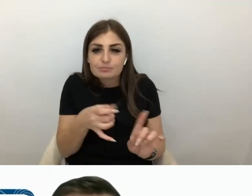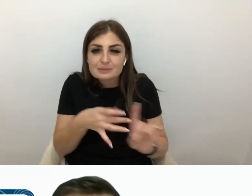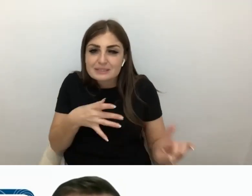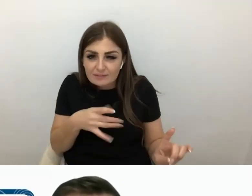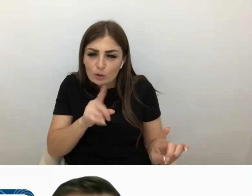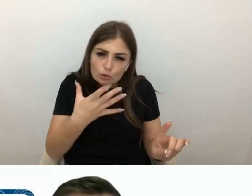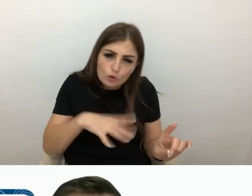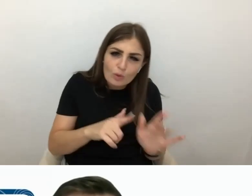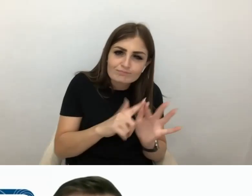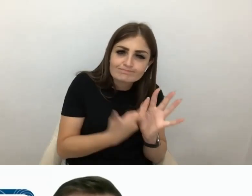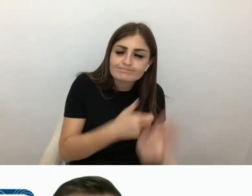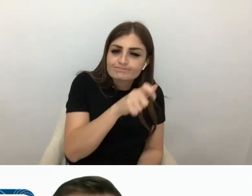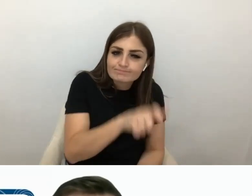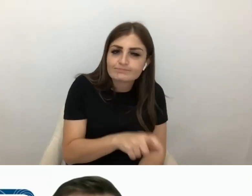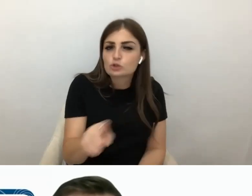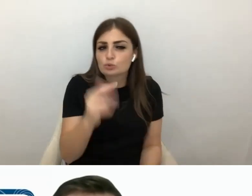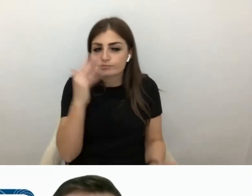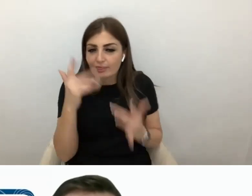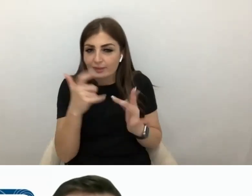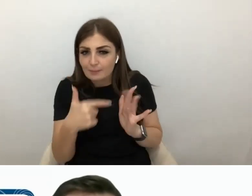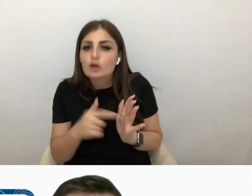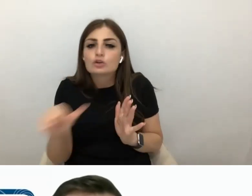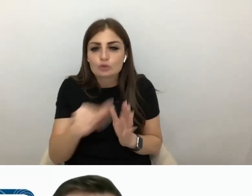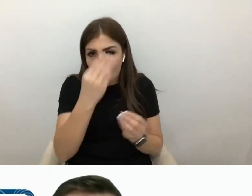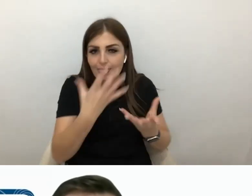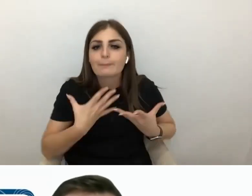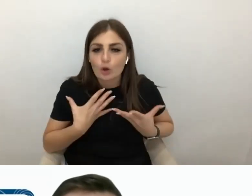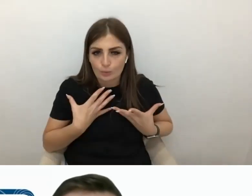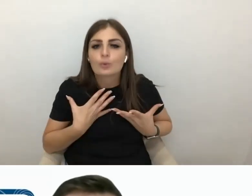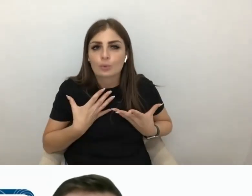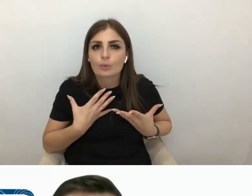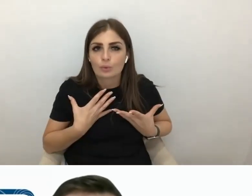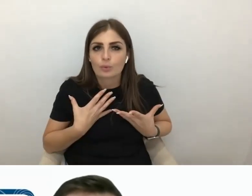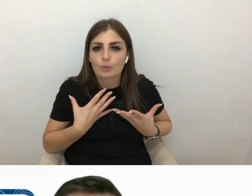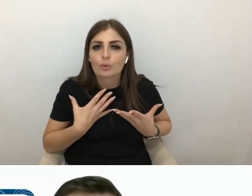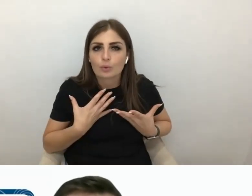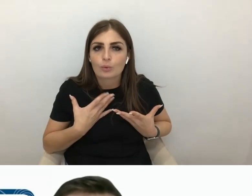the Independent Expert to consider, you should let them know, or you should ask the agency